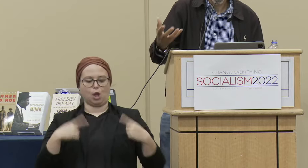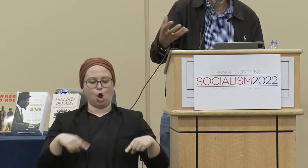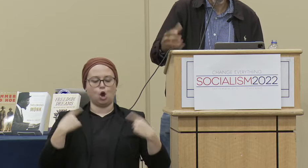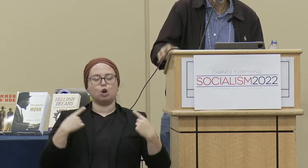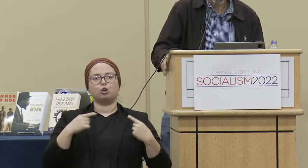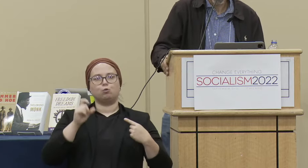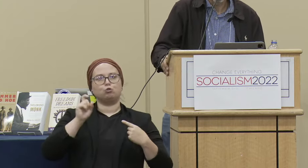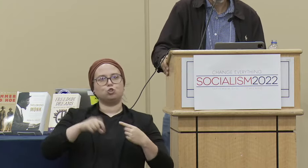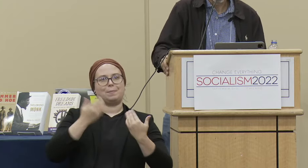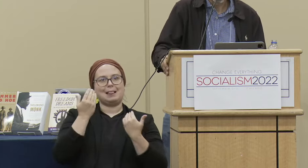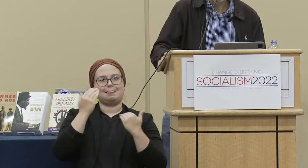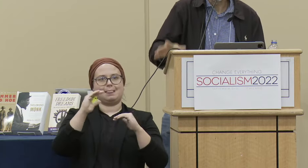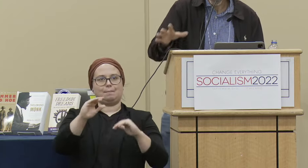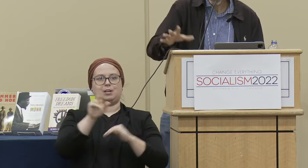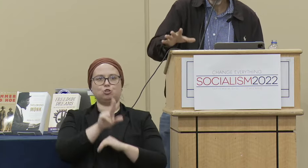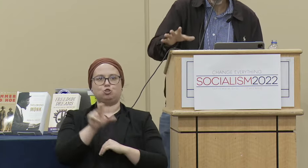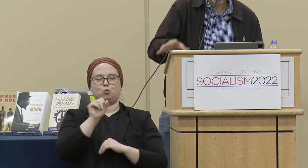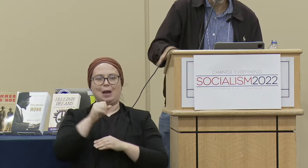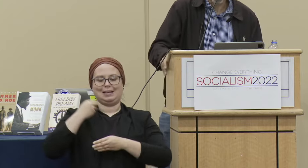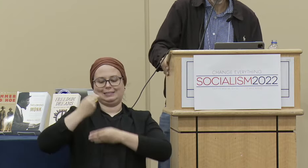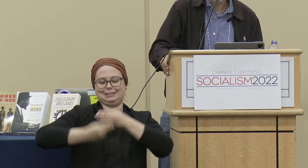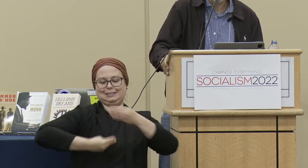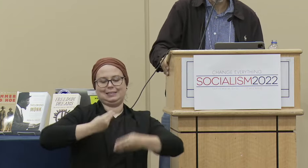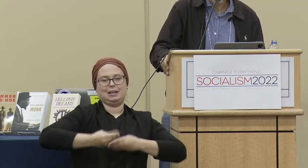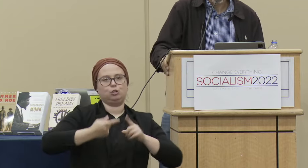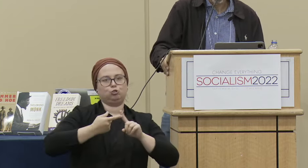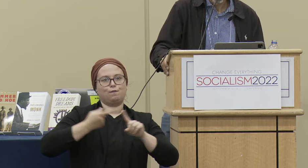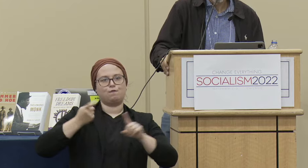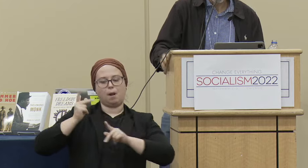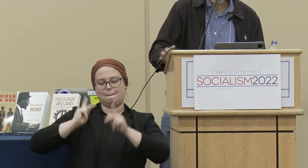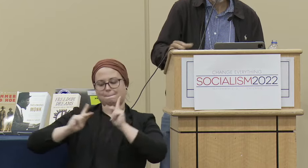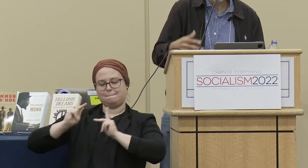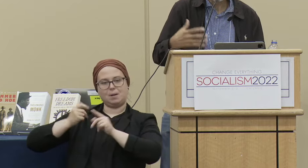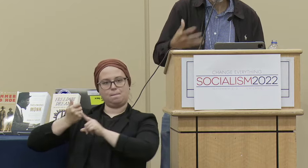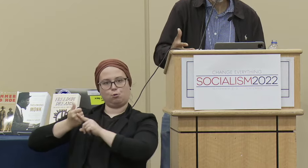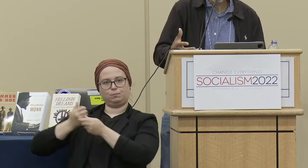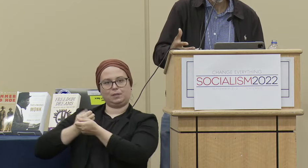reparations should be limited to U.S. descendants of the